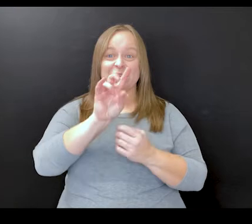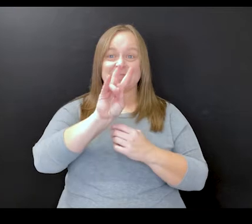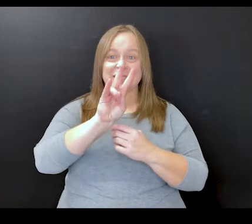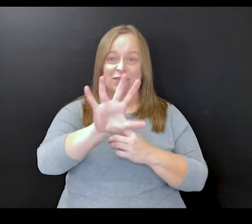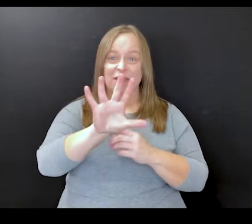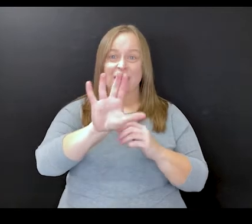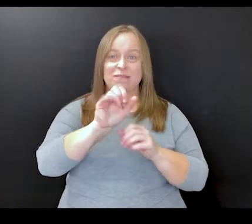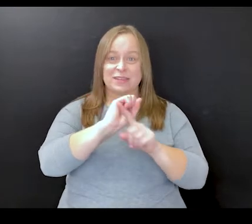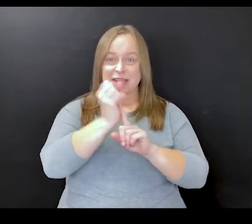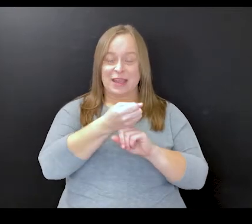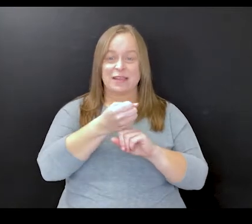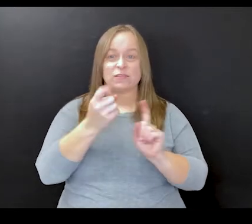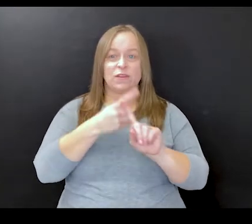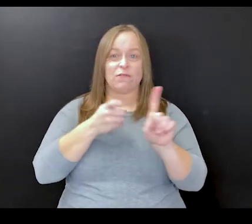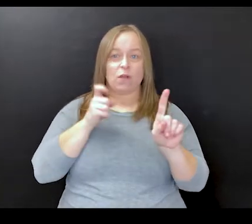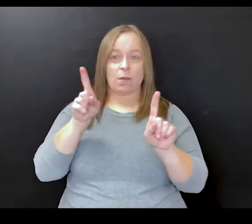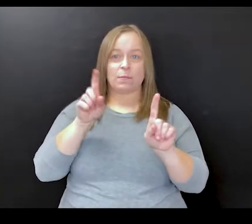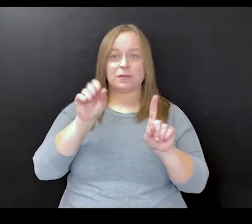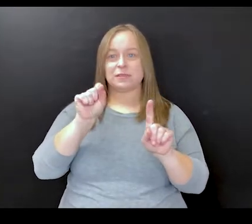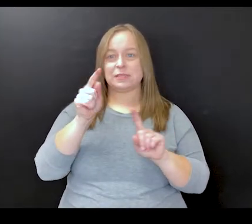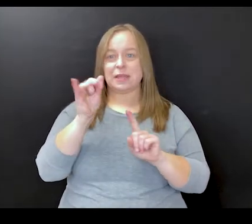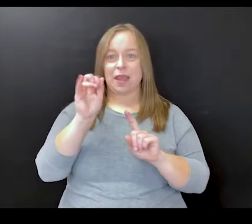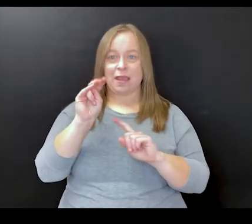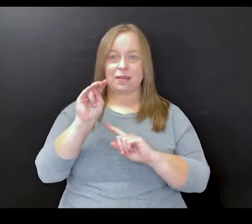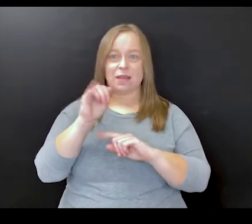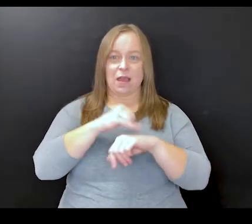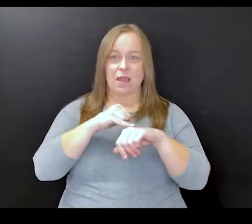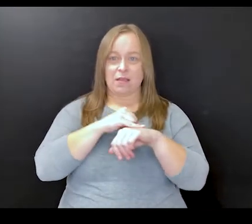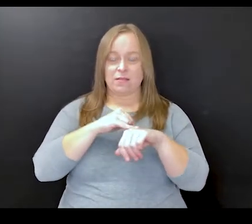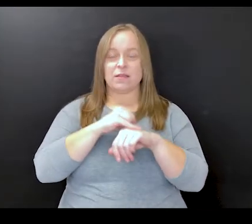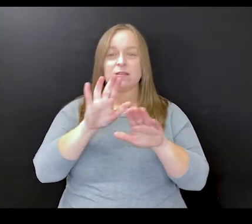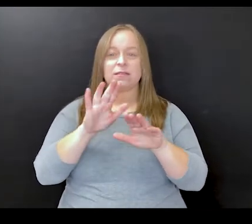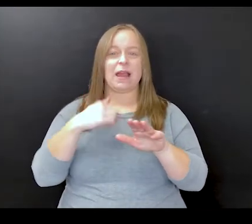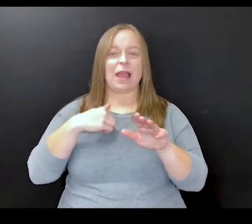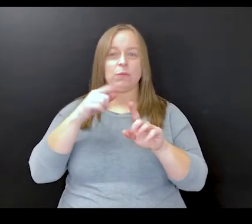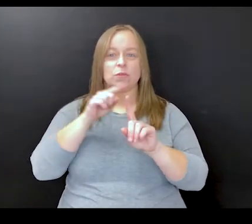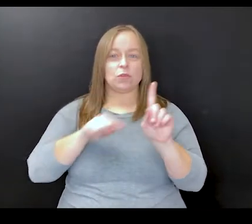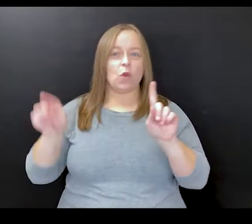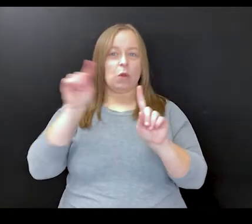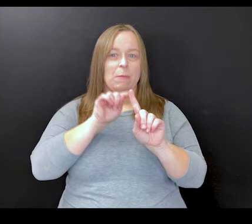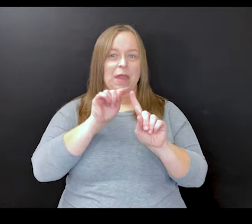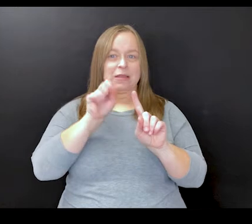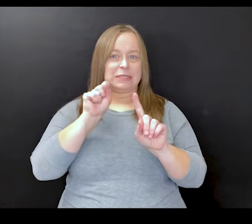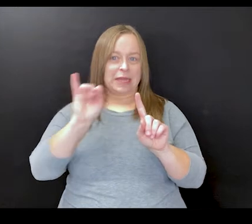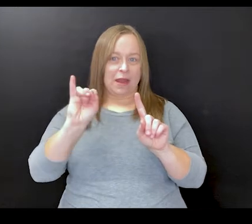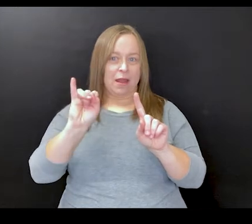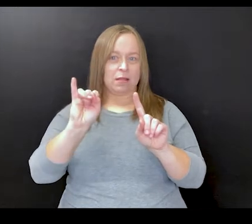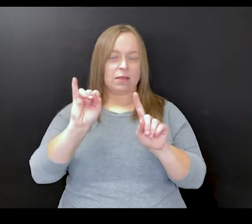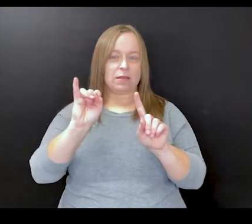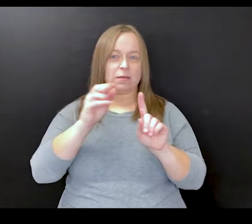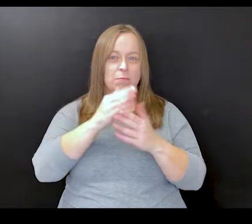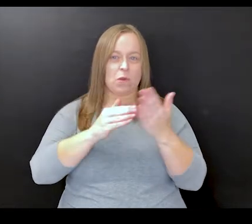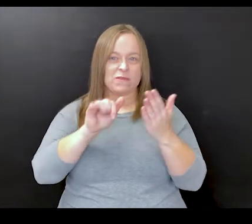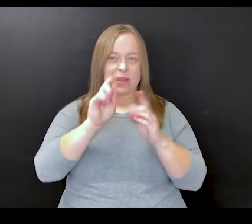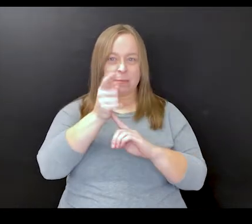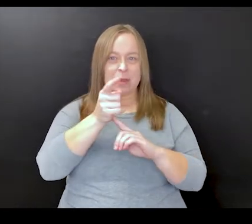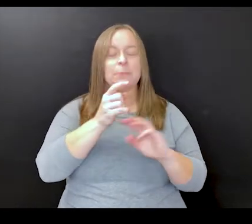which had emanated out of Staten Island, and I will circle back to the Staten Island component